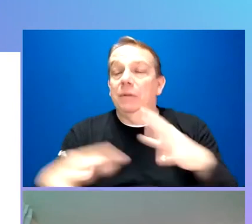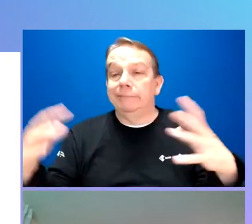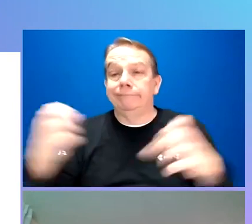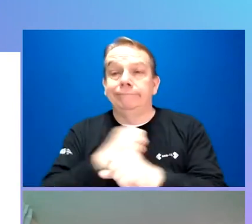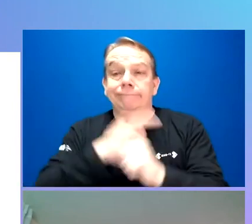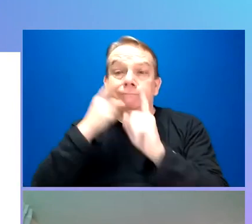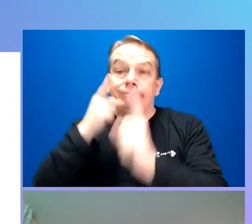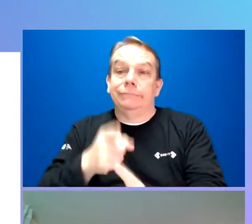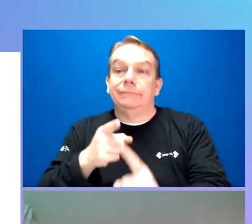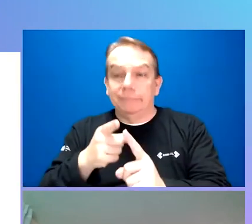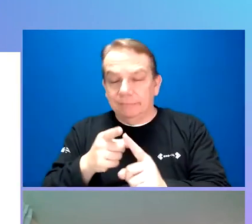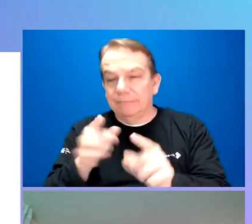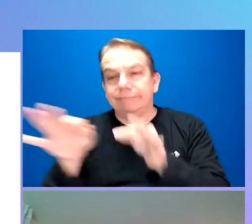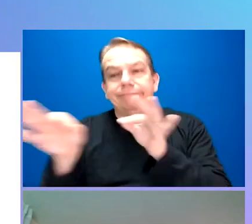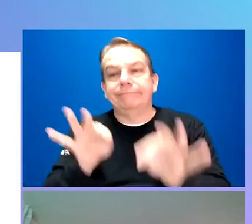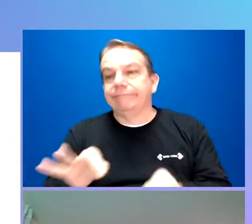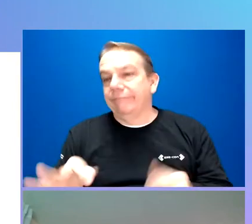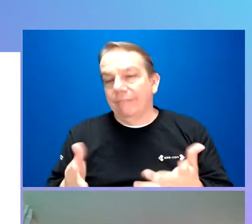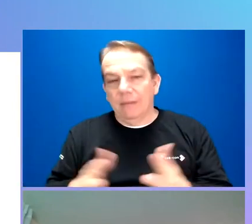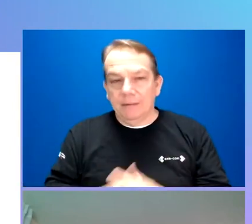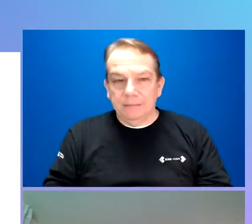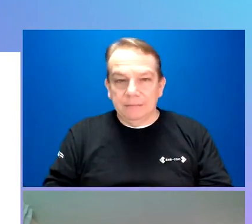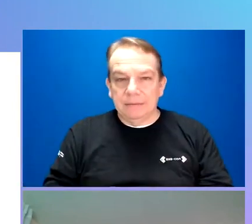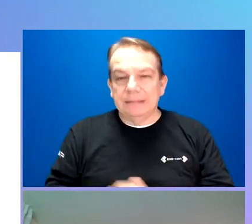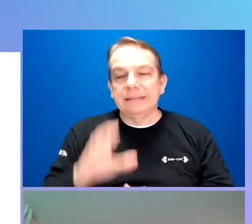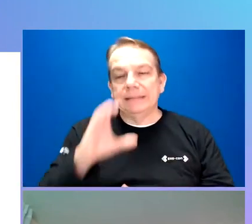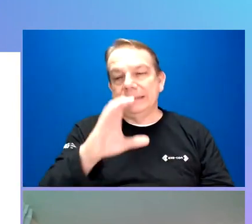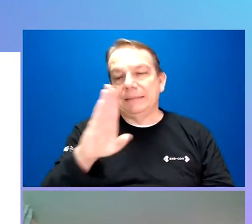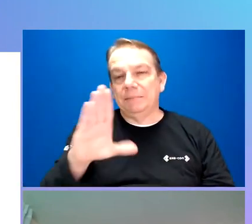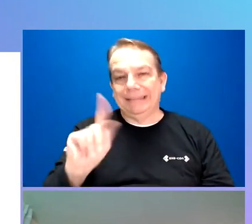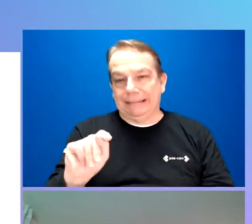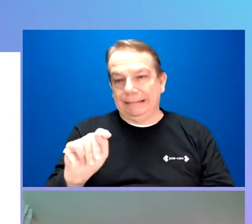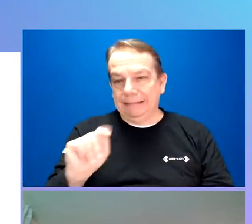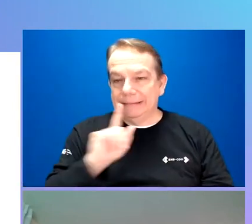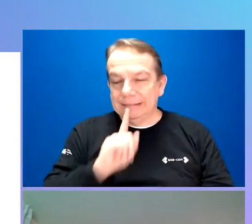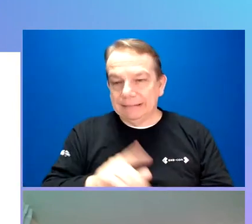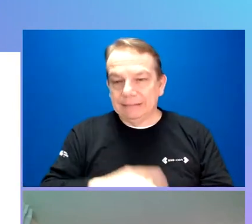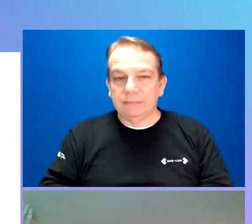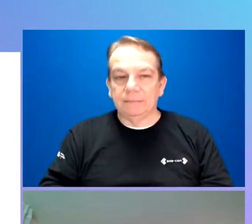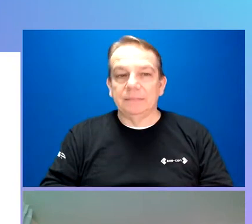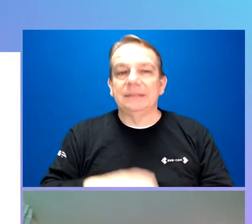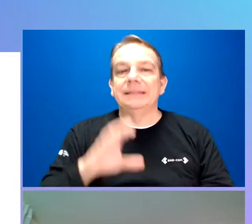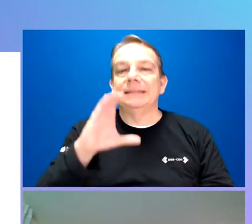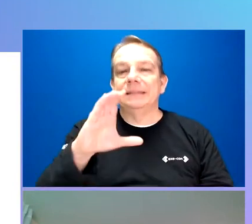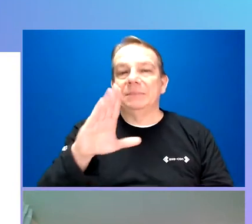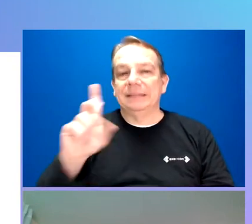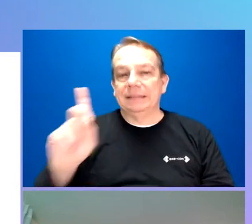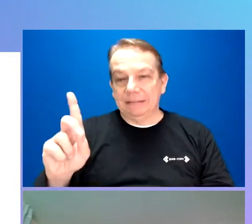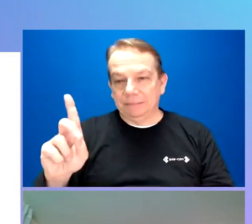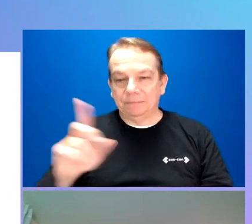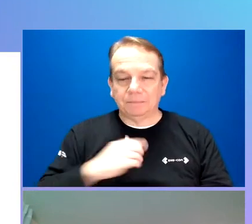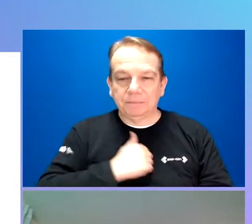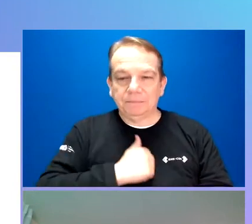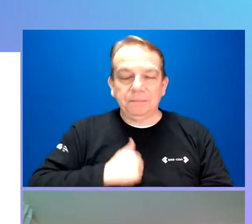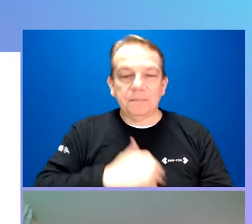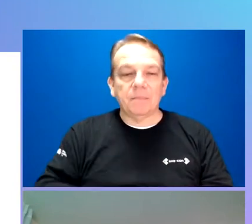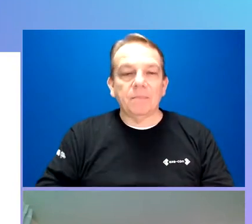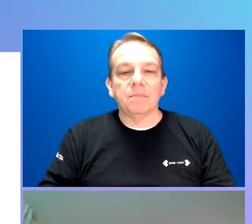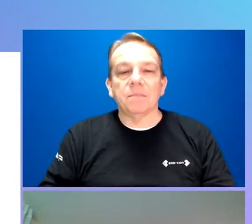uh, description of what, uh, CBT